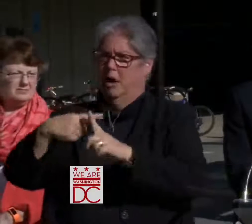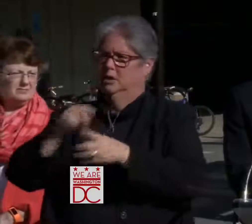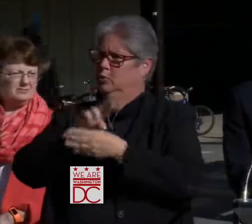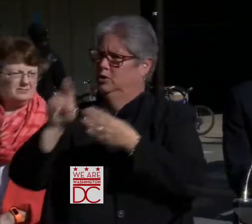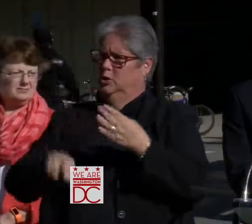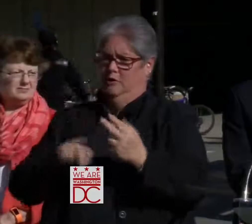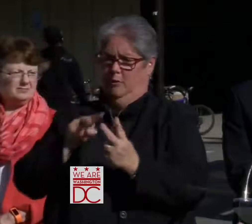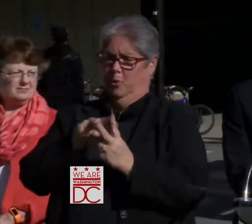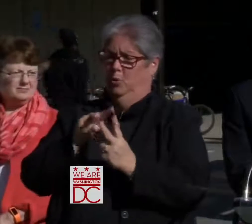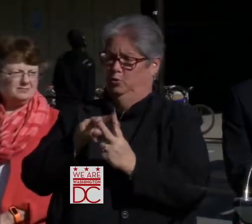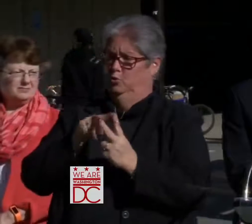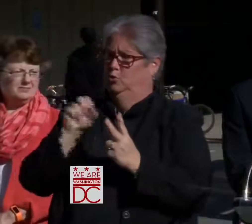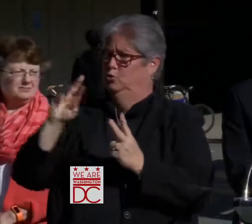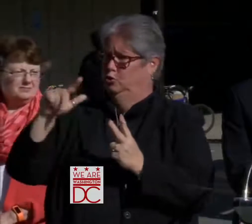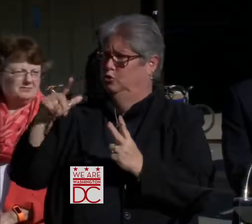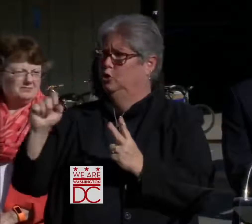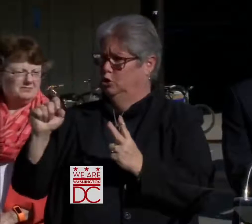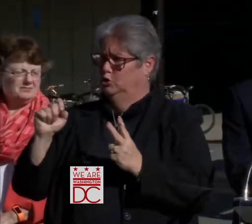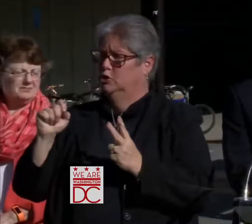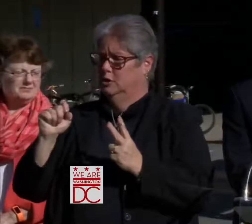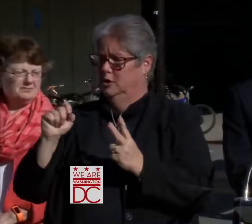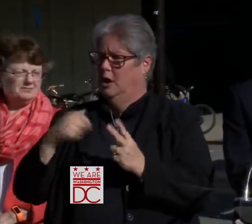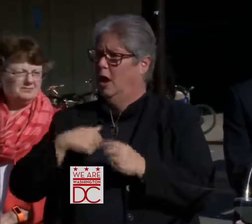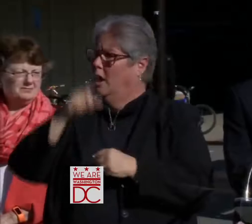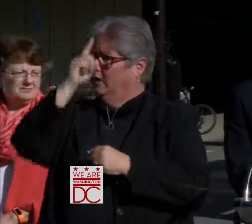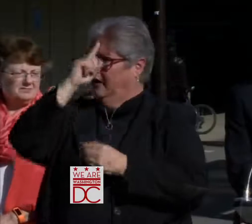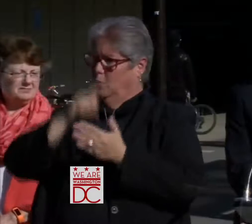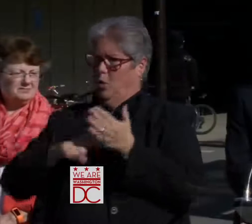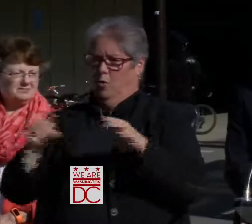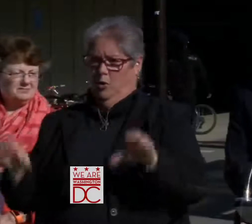THOSE TWO SURGES AND I THINK WITH WHAT WE ARE DOING IN TERMS